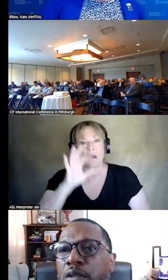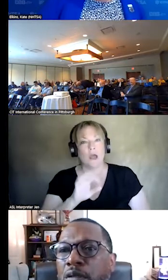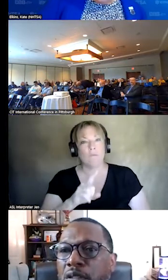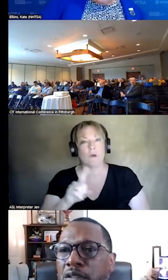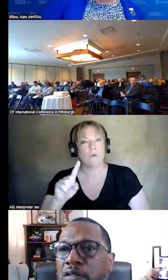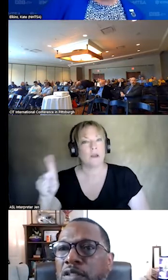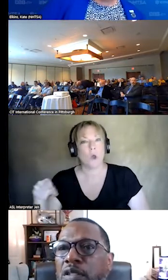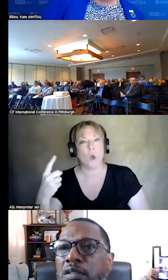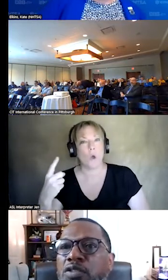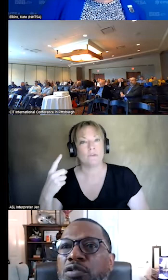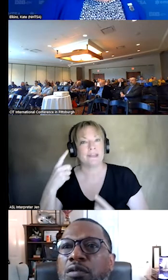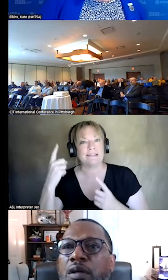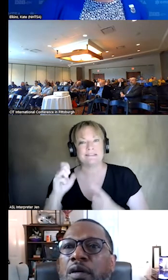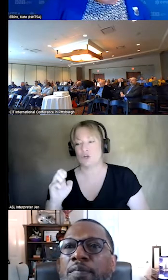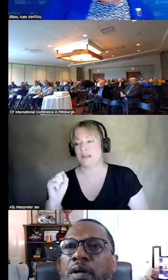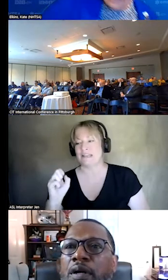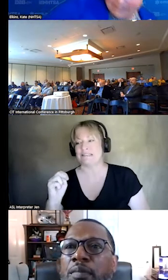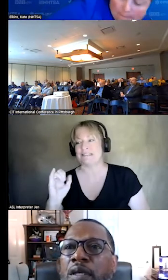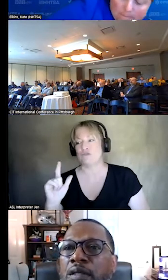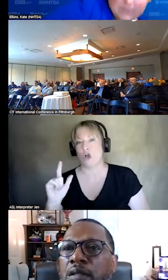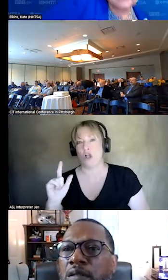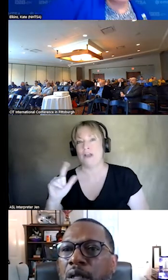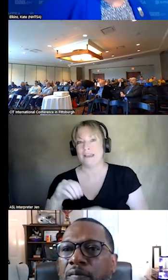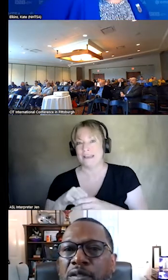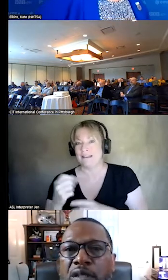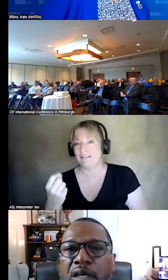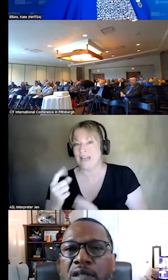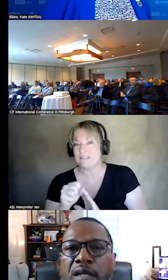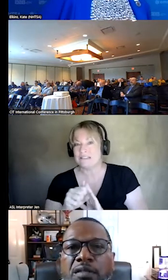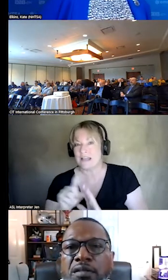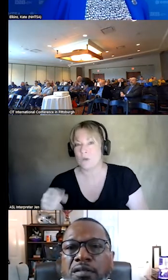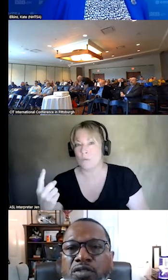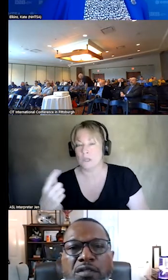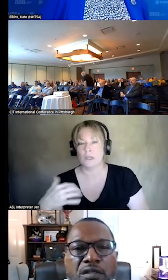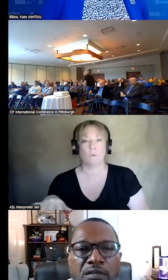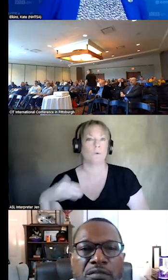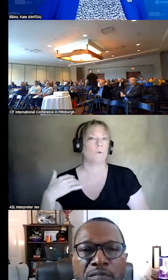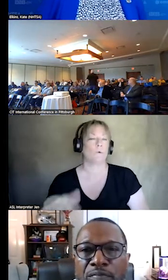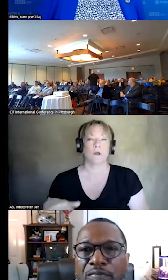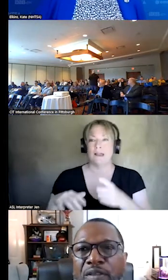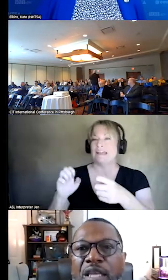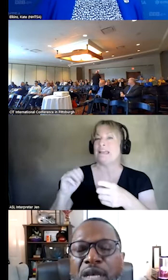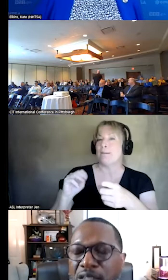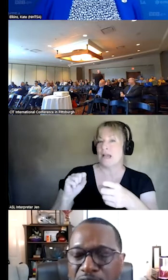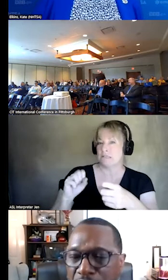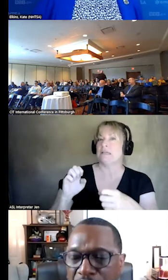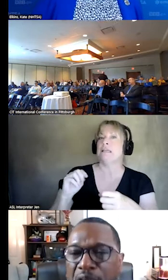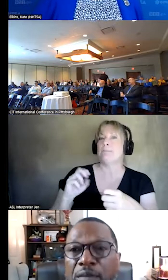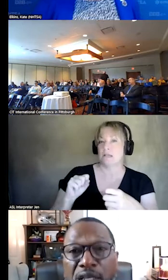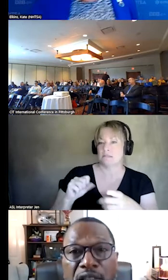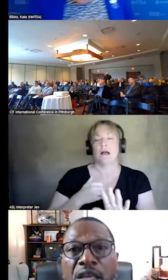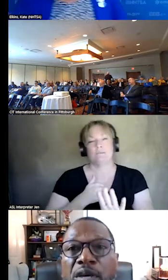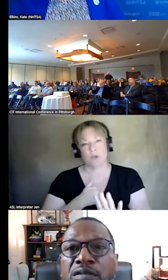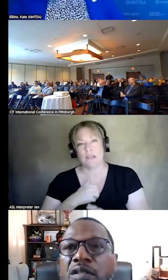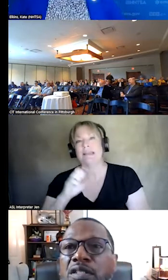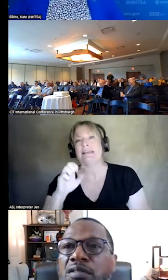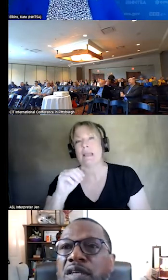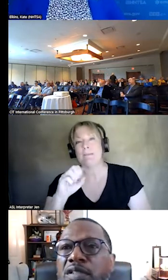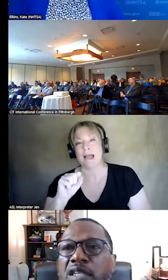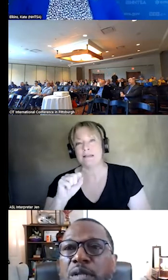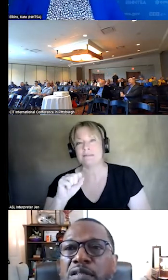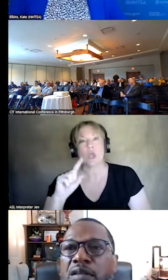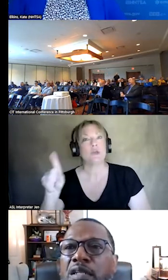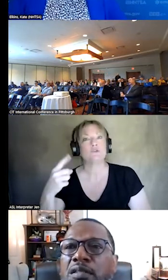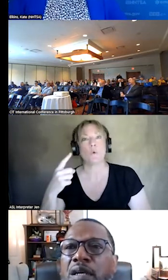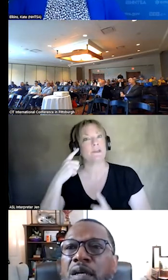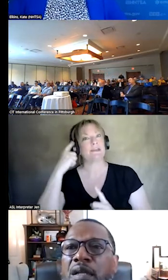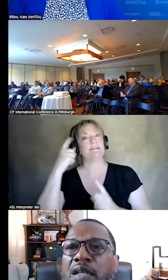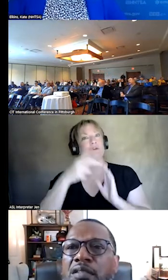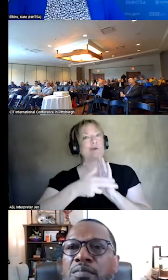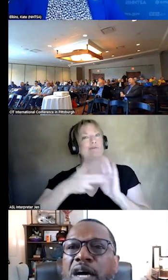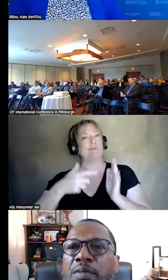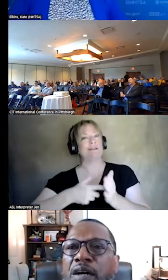CONSIDERED ESSENTIAL IN 11 STATES. THAT IS AWE EMS. MIND BOGGLING.